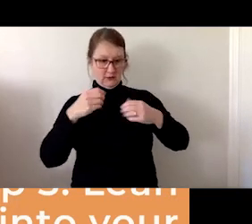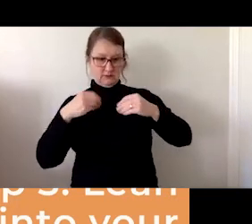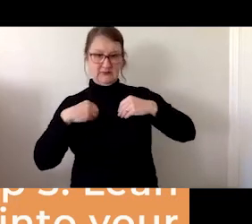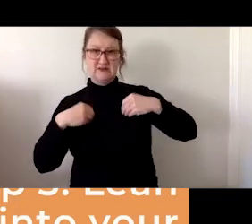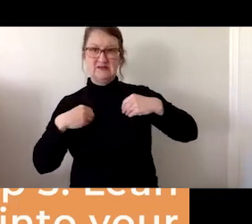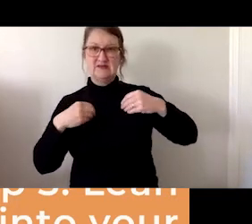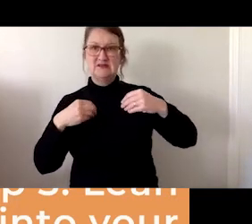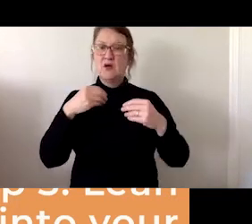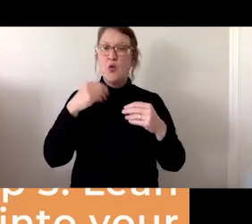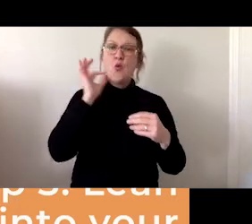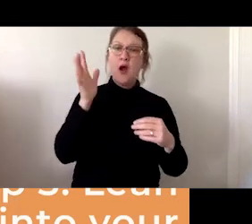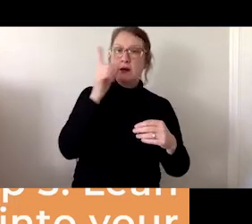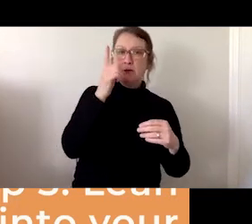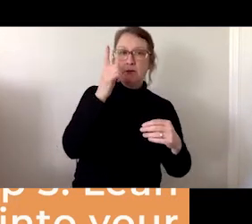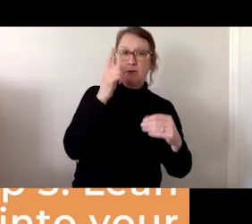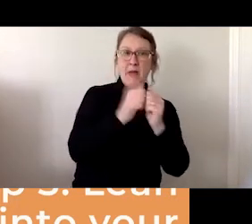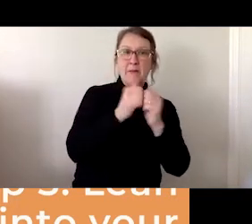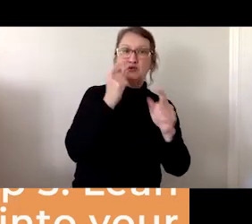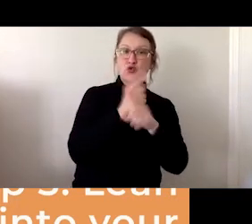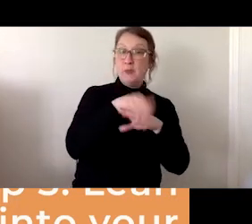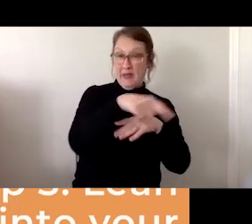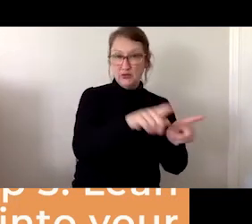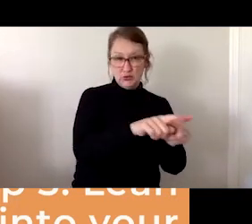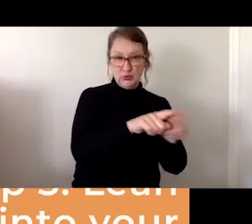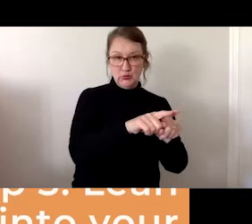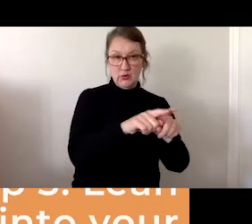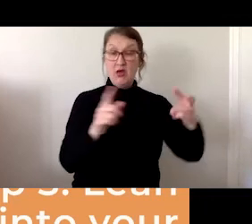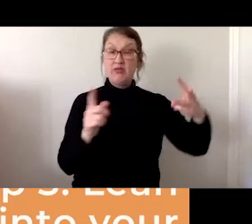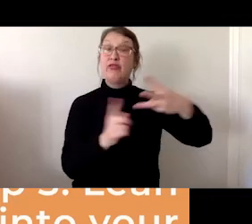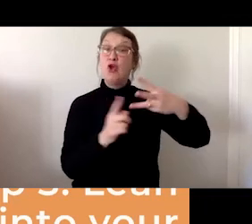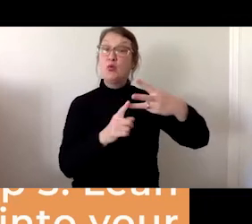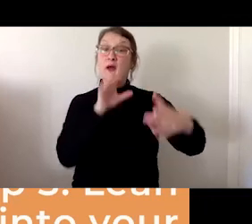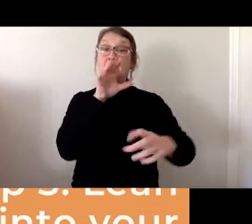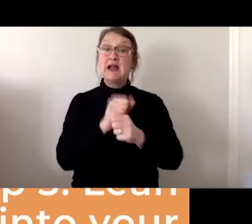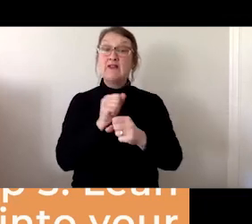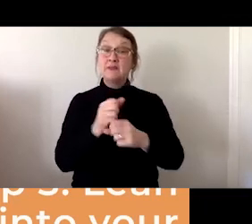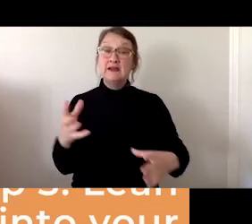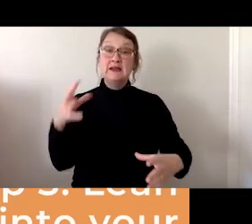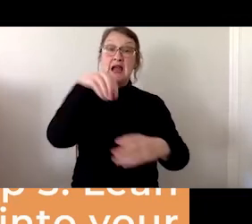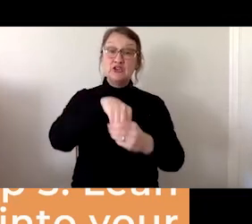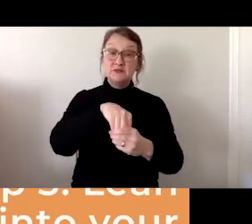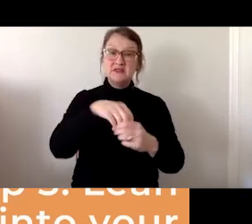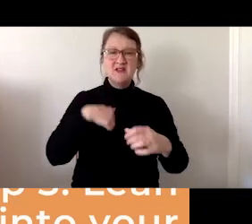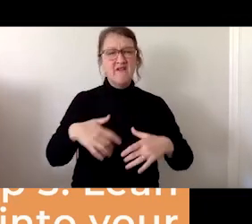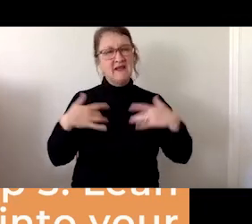The third area I've said about government engagement - I think this is a mixed bag in the arts and cultural space.